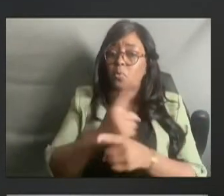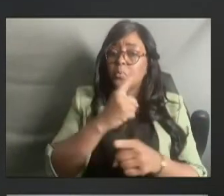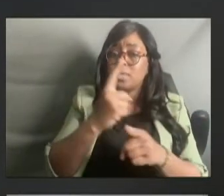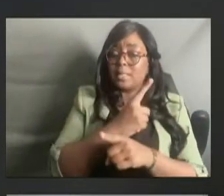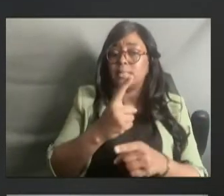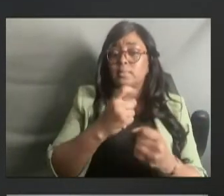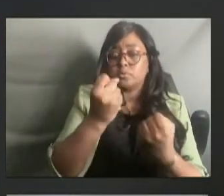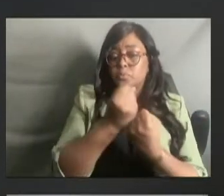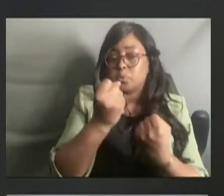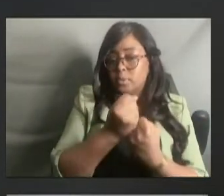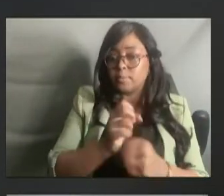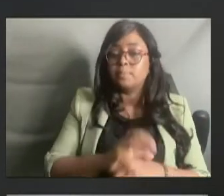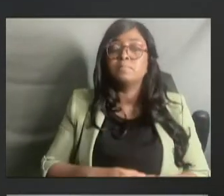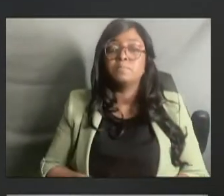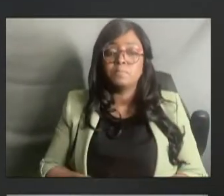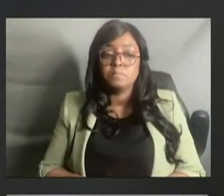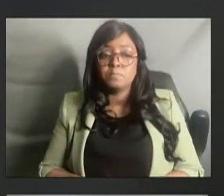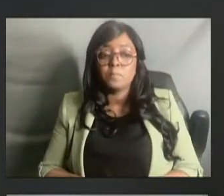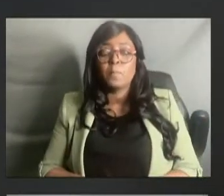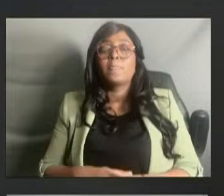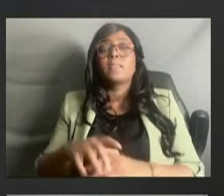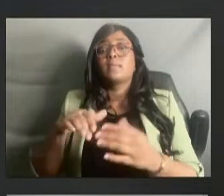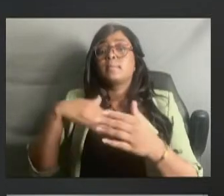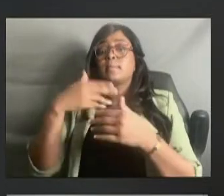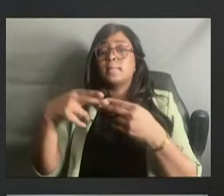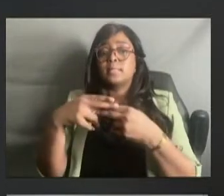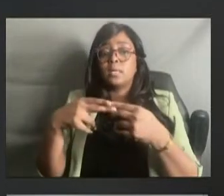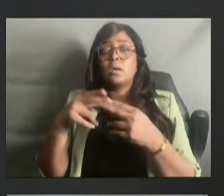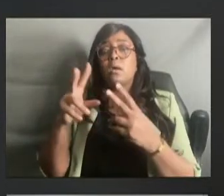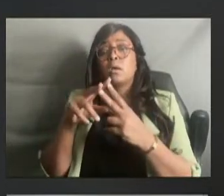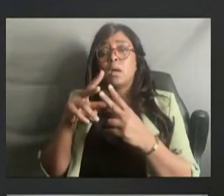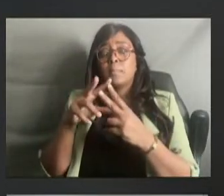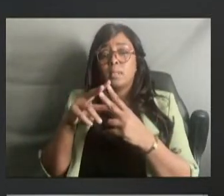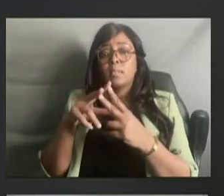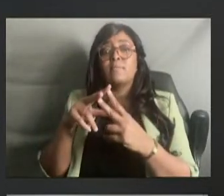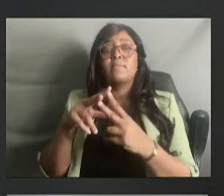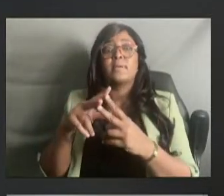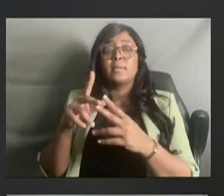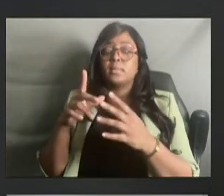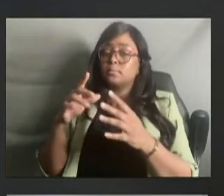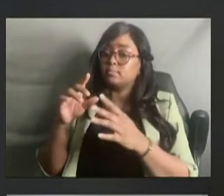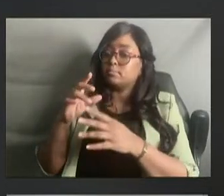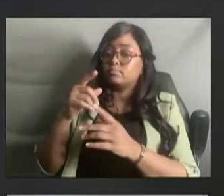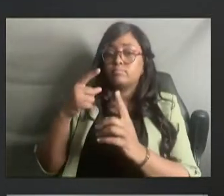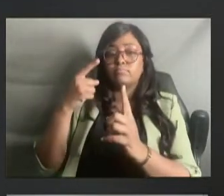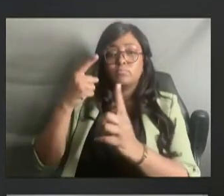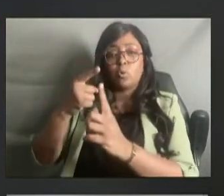make in the classroom when they are outfitted properly. Next